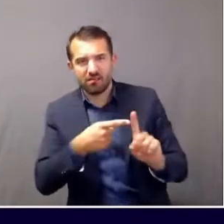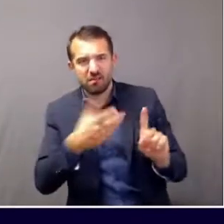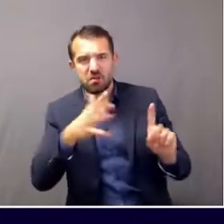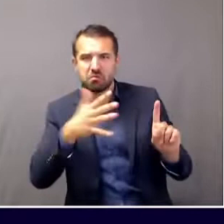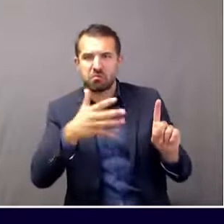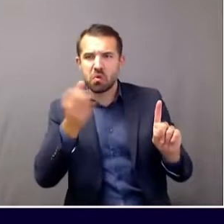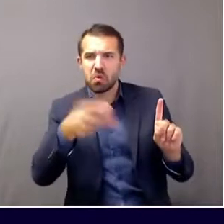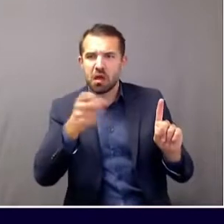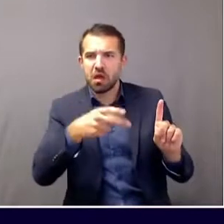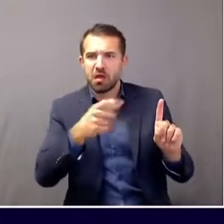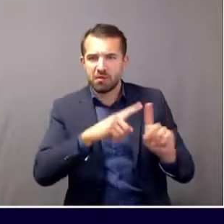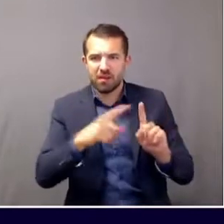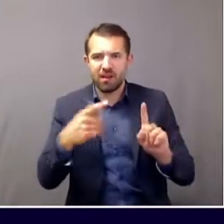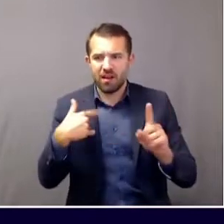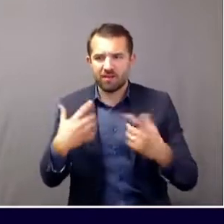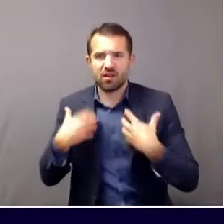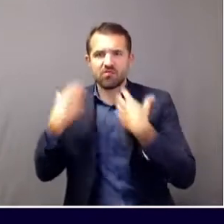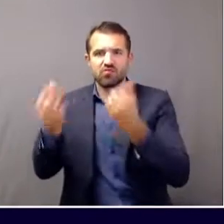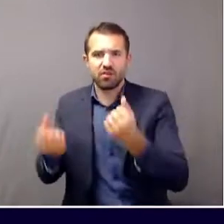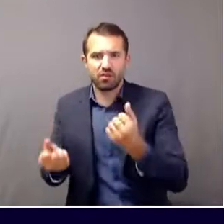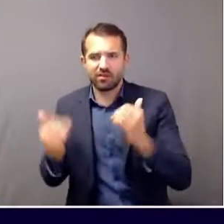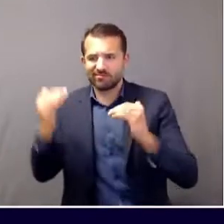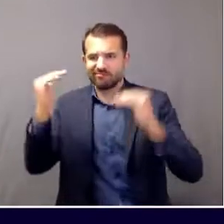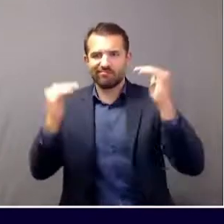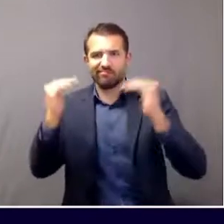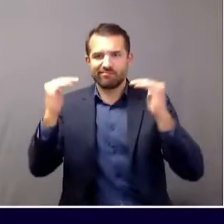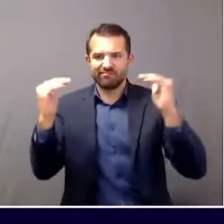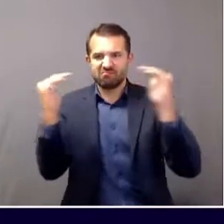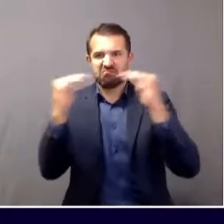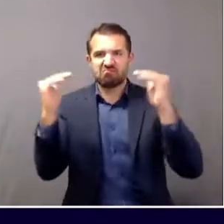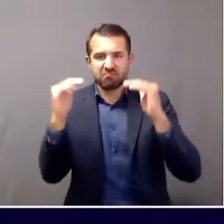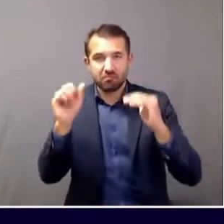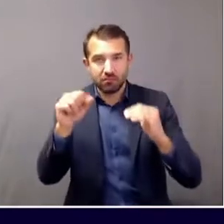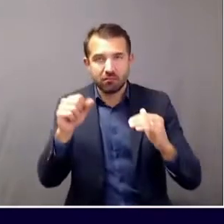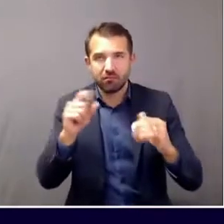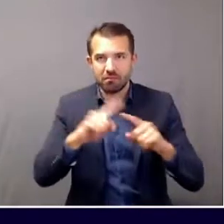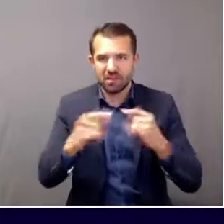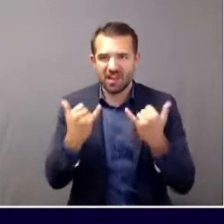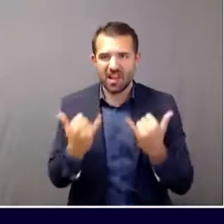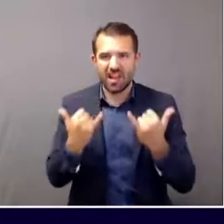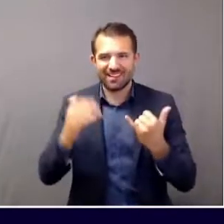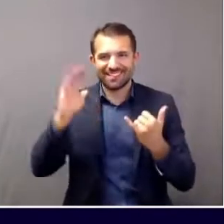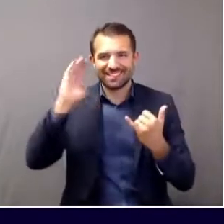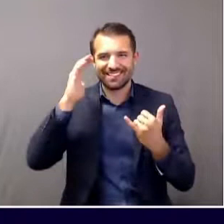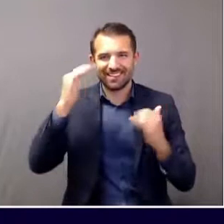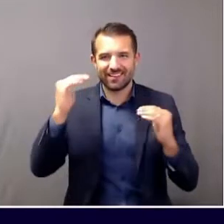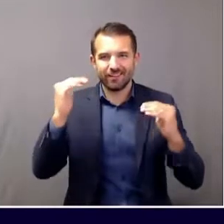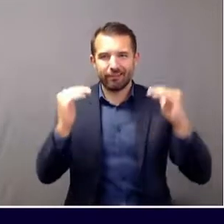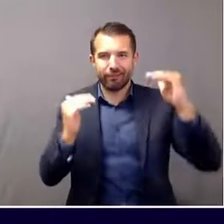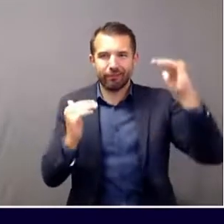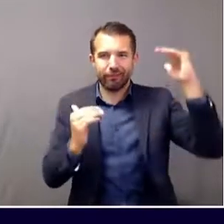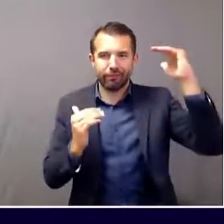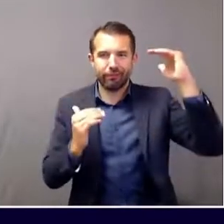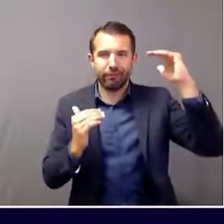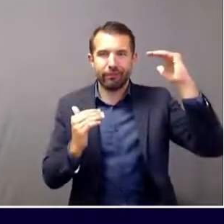of balanced it out day to day